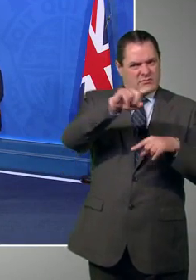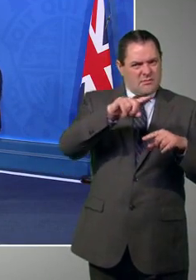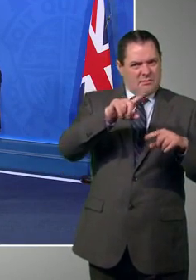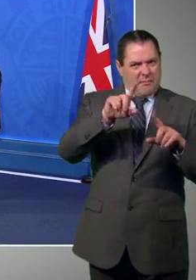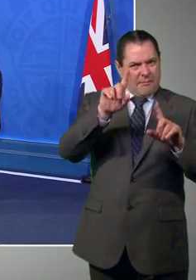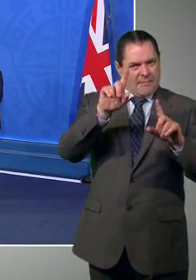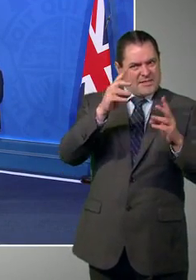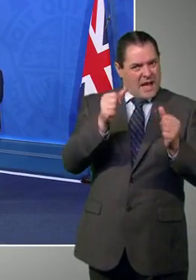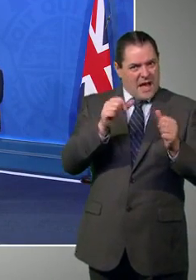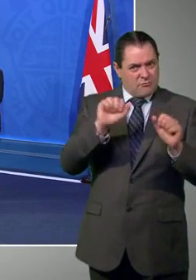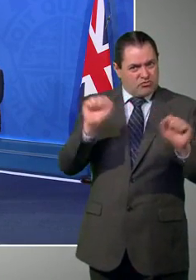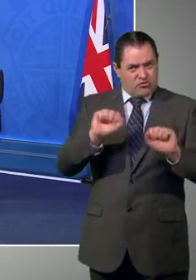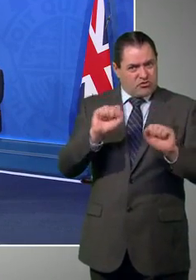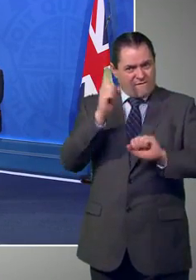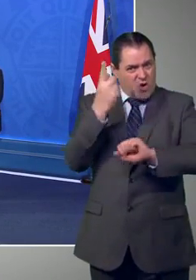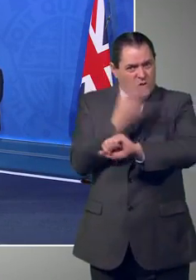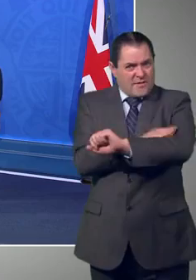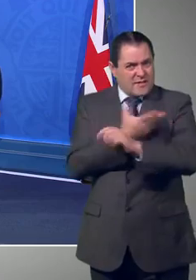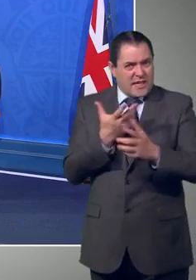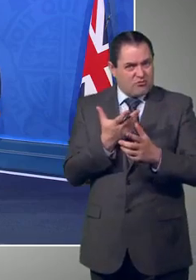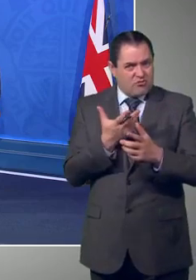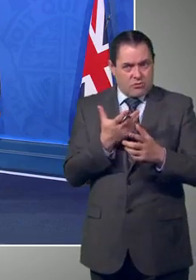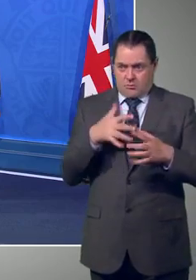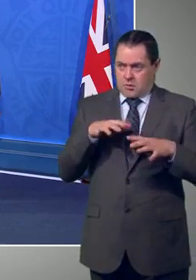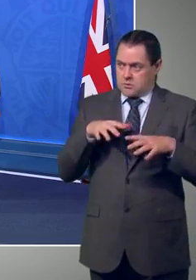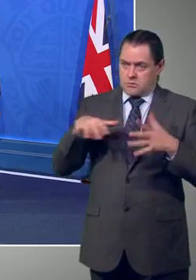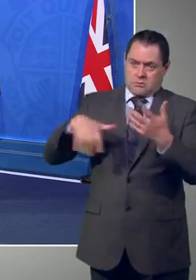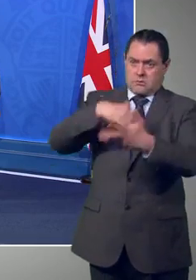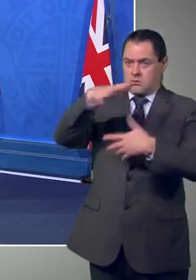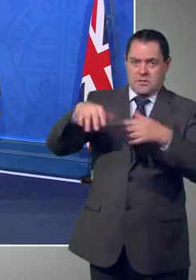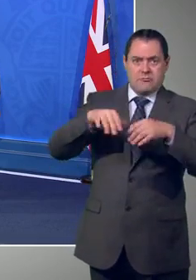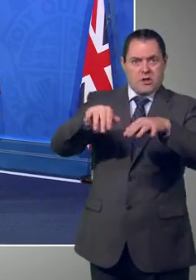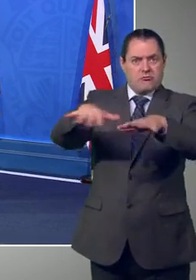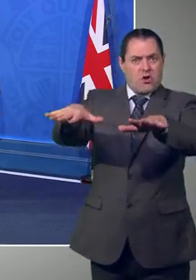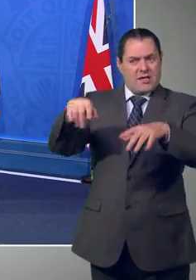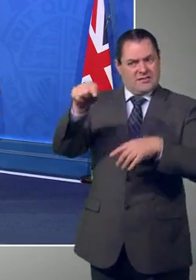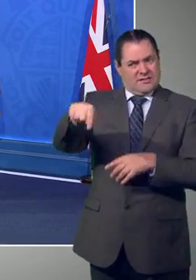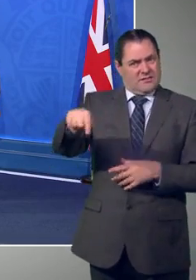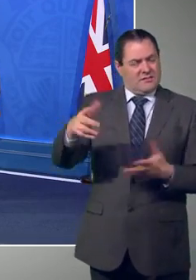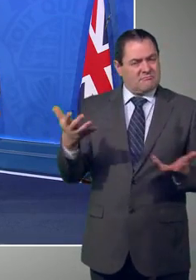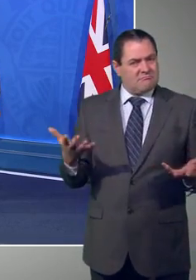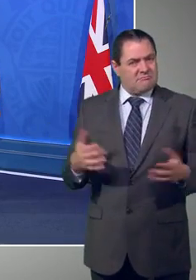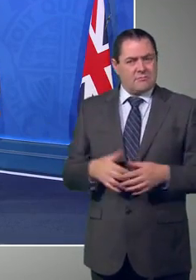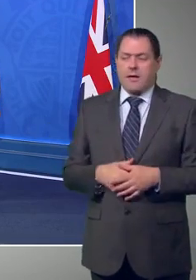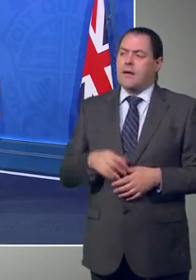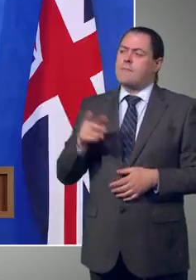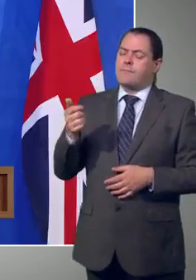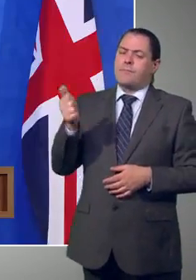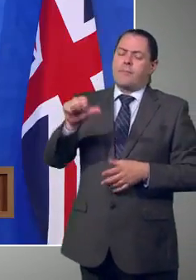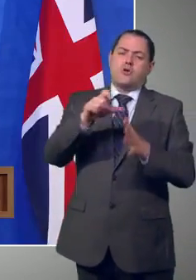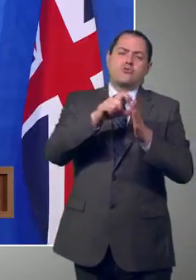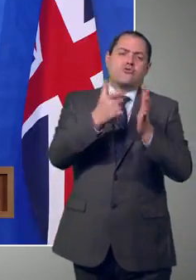an important question. I'm going to ask Dr Harries to to